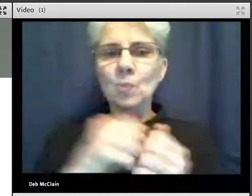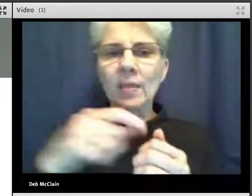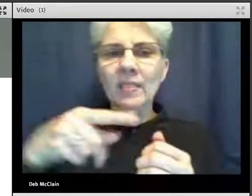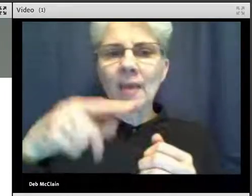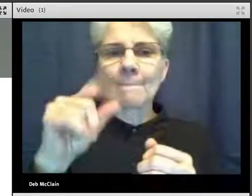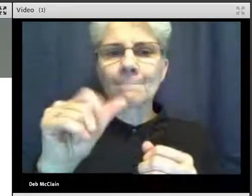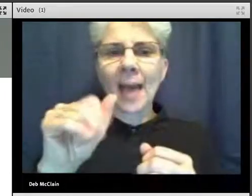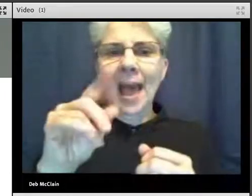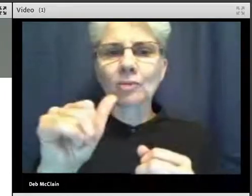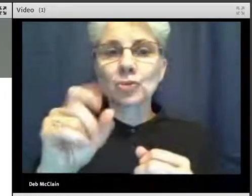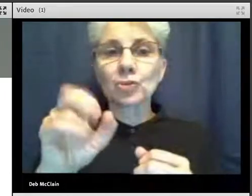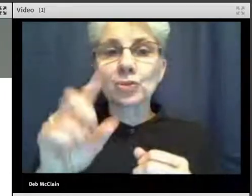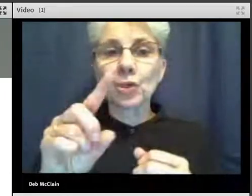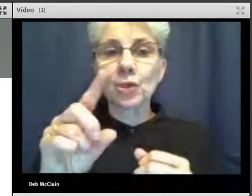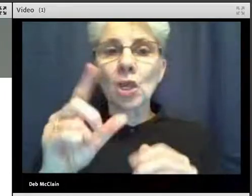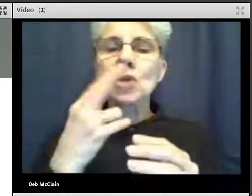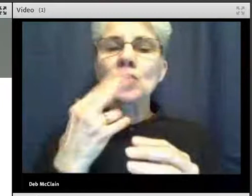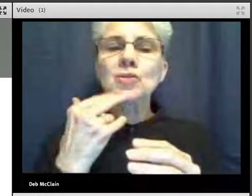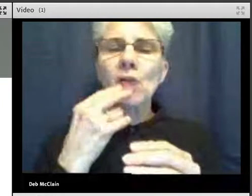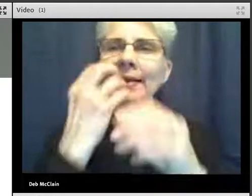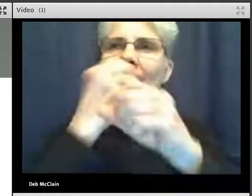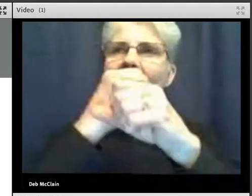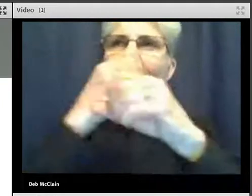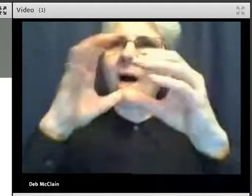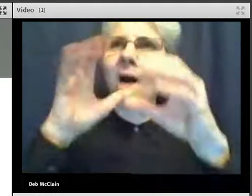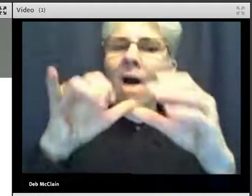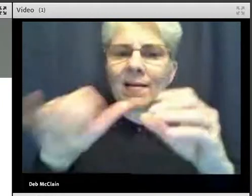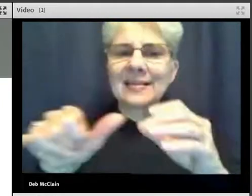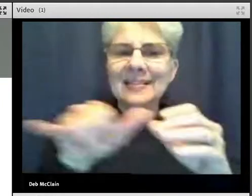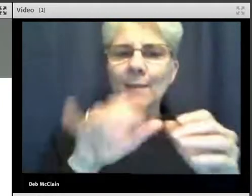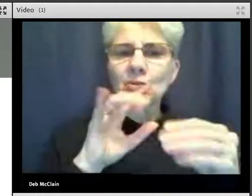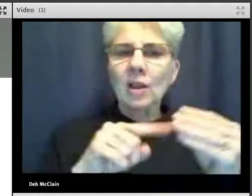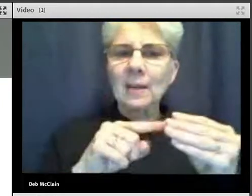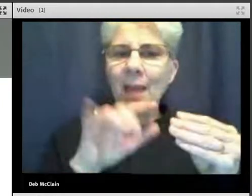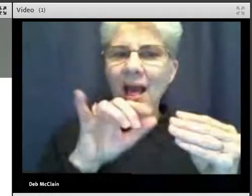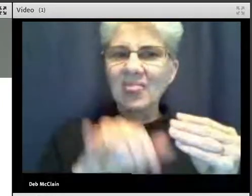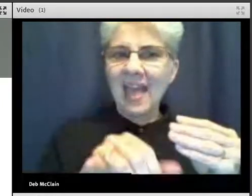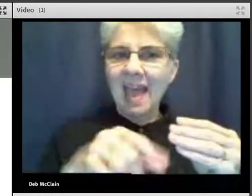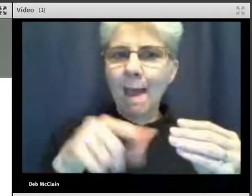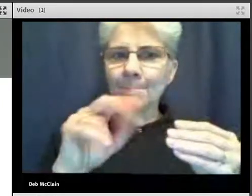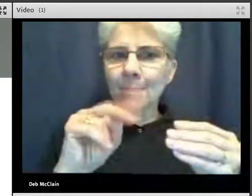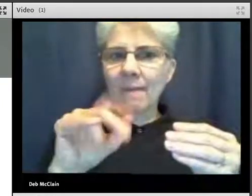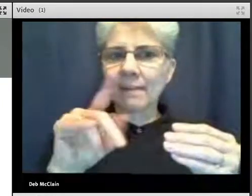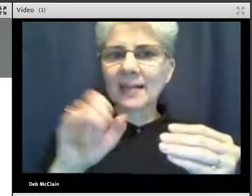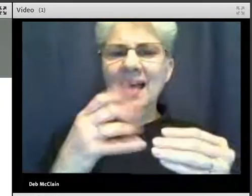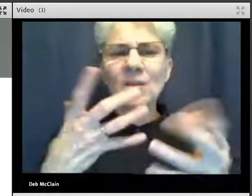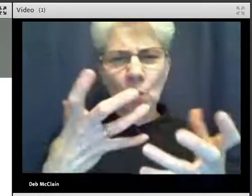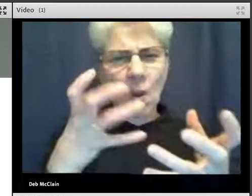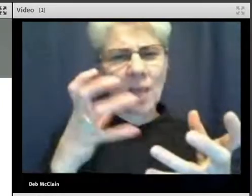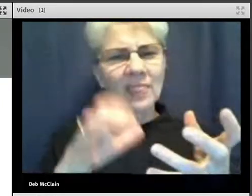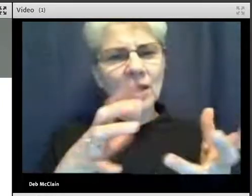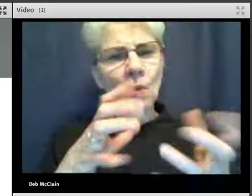that's much better. I now can close my eyes and visualize the same thing that you're talking about, and that's really what you want.